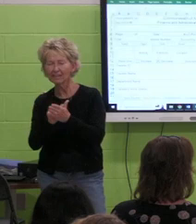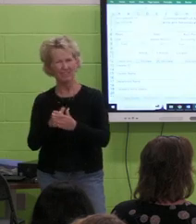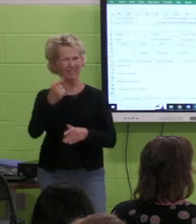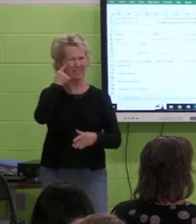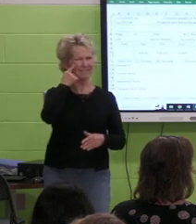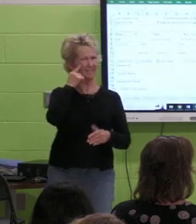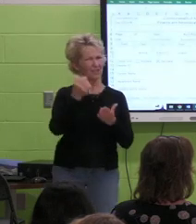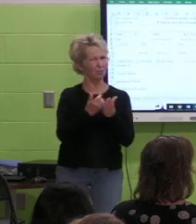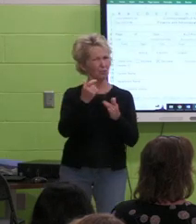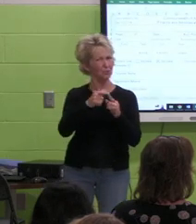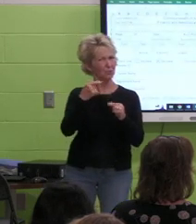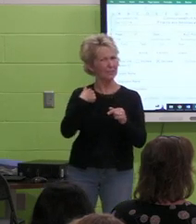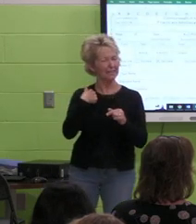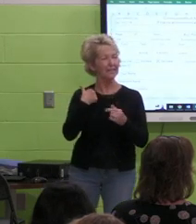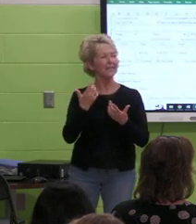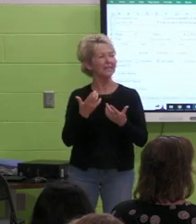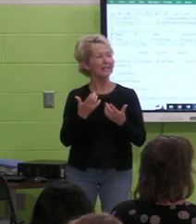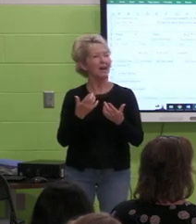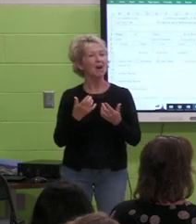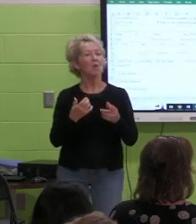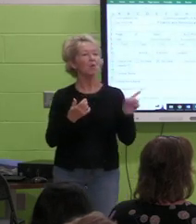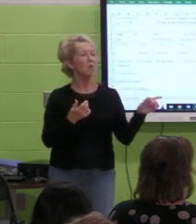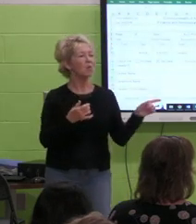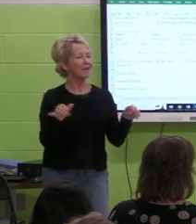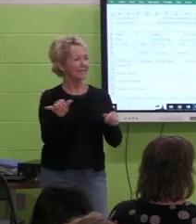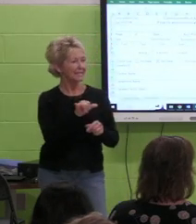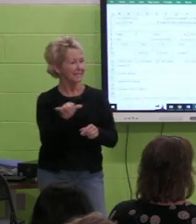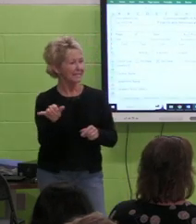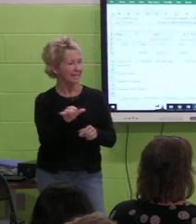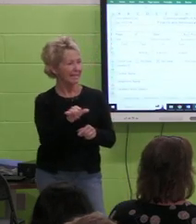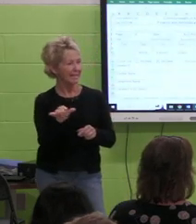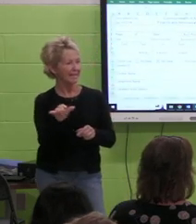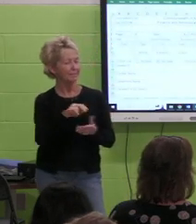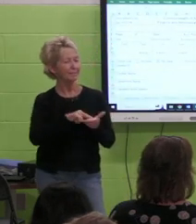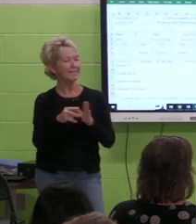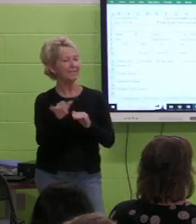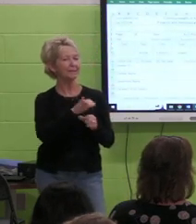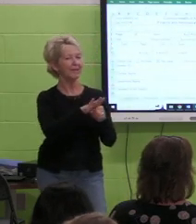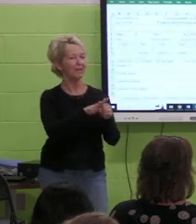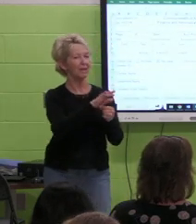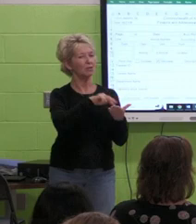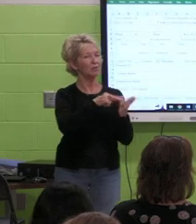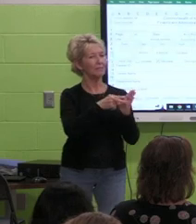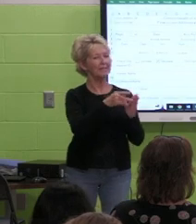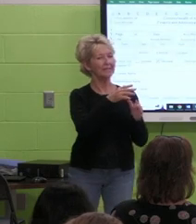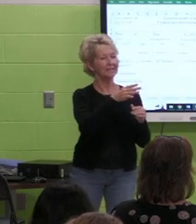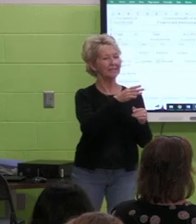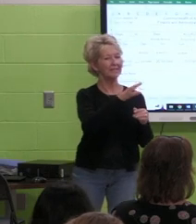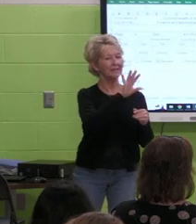the same and then oh they're the same local great local just means that it's the farmers bank right